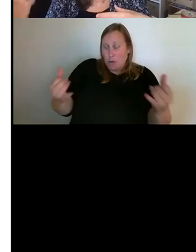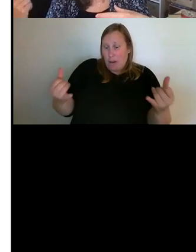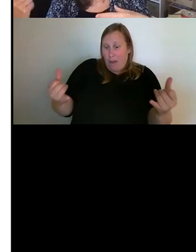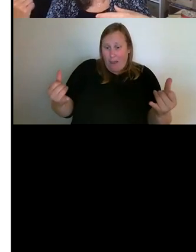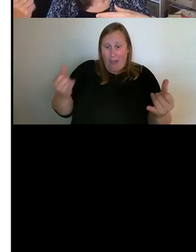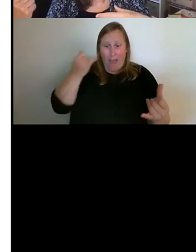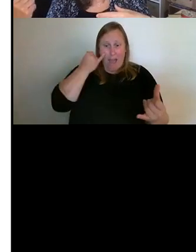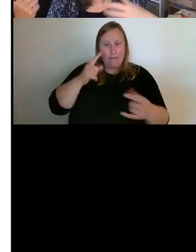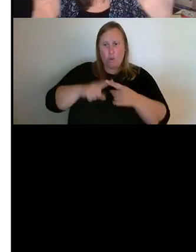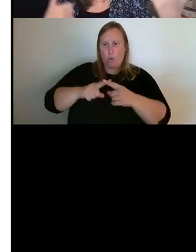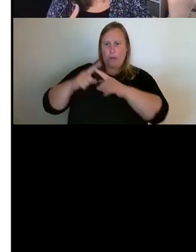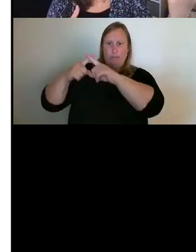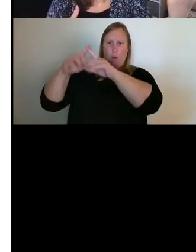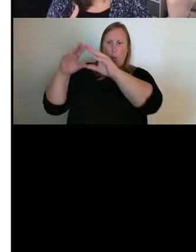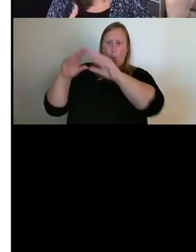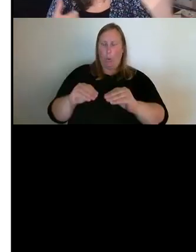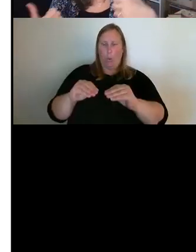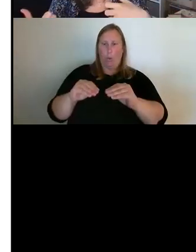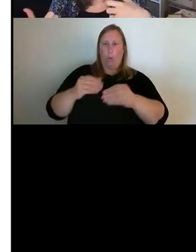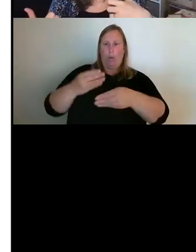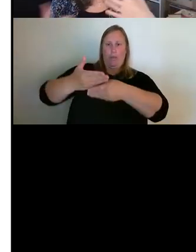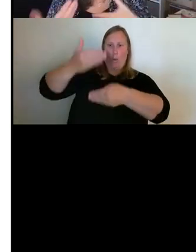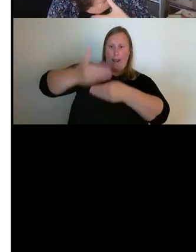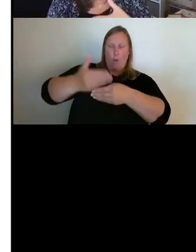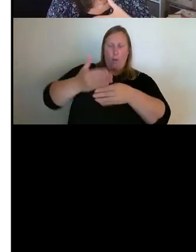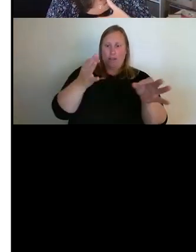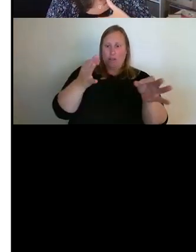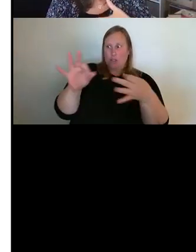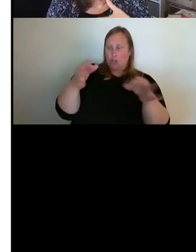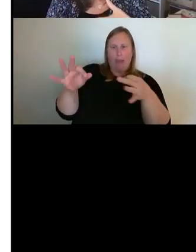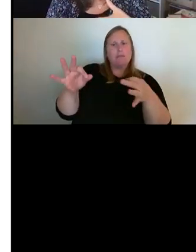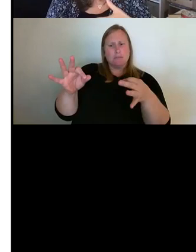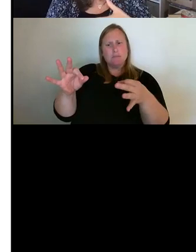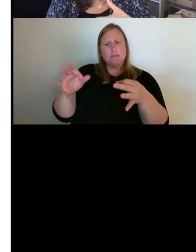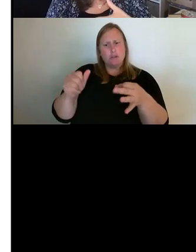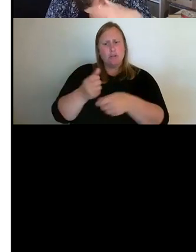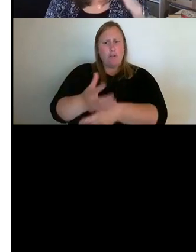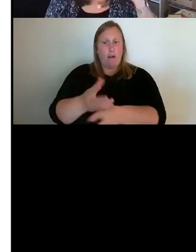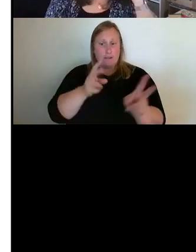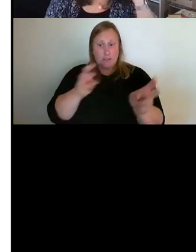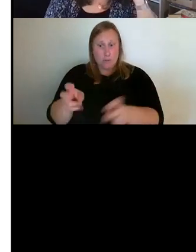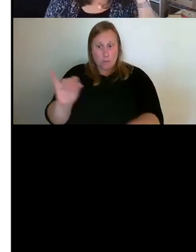If you couldn't close that window it could be a problem.